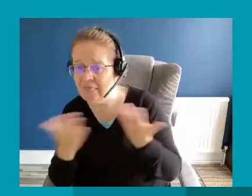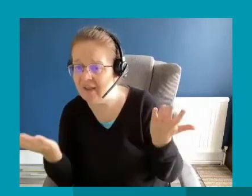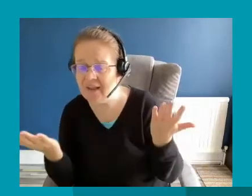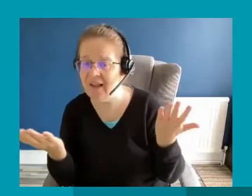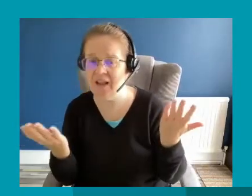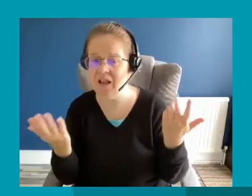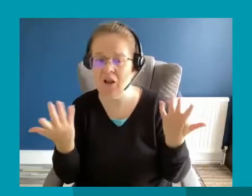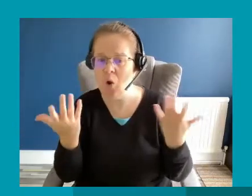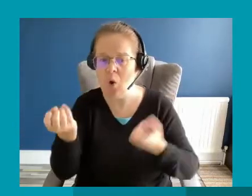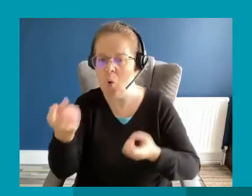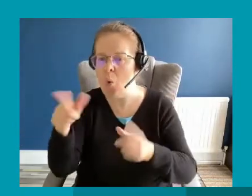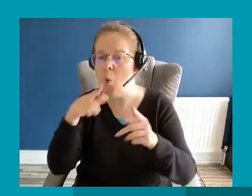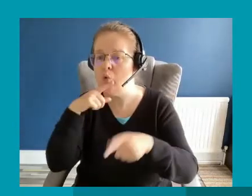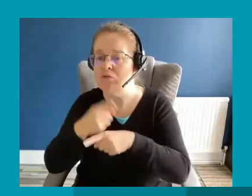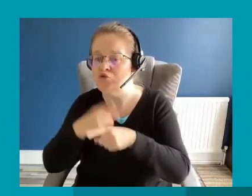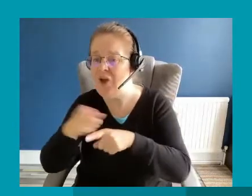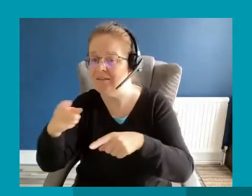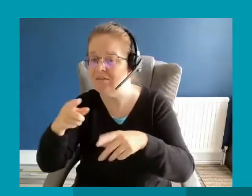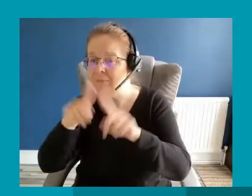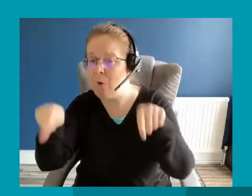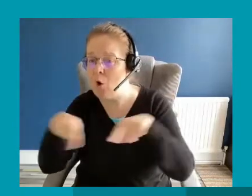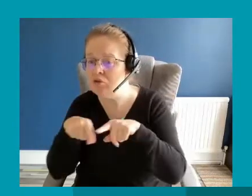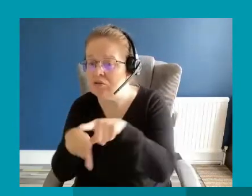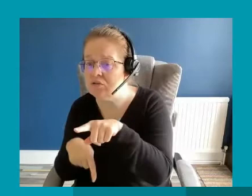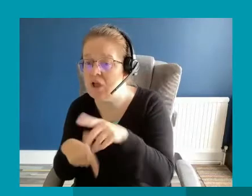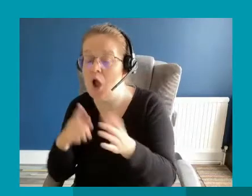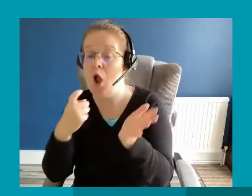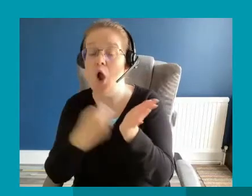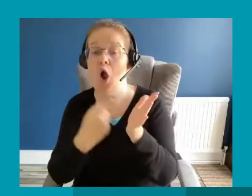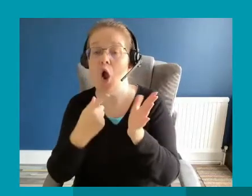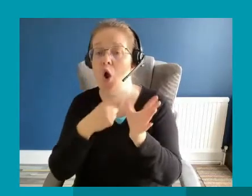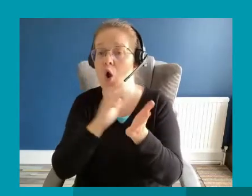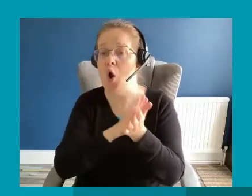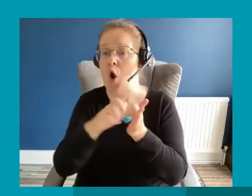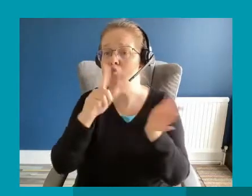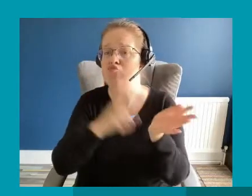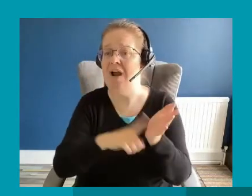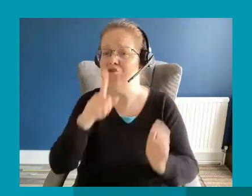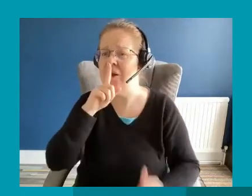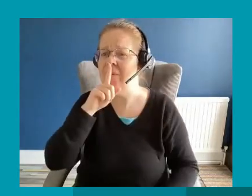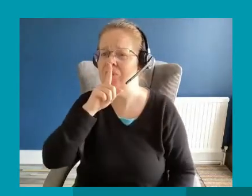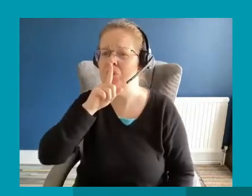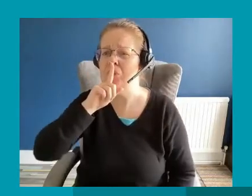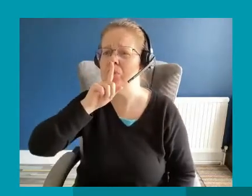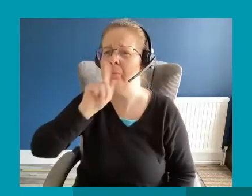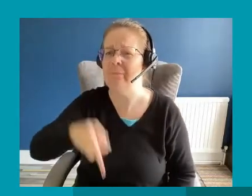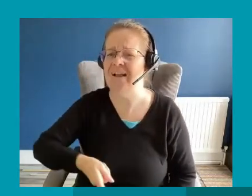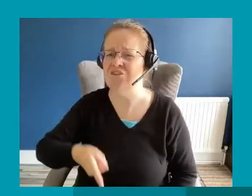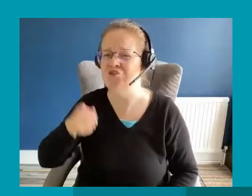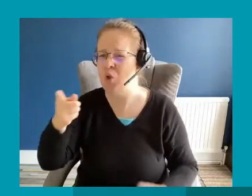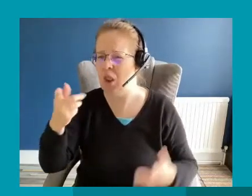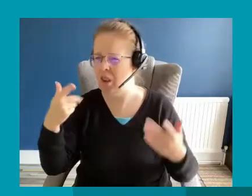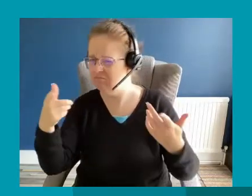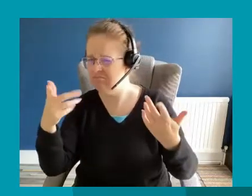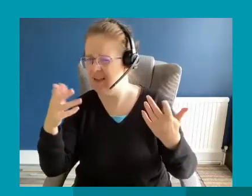anything or to add a comment in the chat box? Rachael, we have unmuted you, but sometimes tech things. These things don't workout,